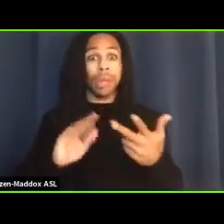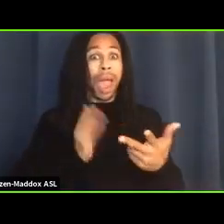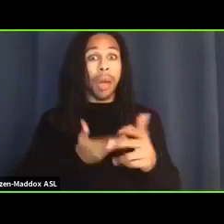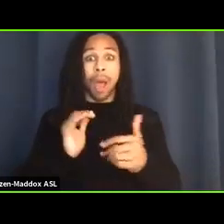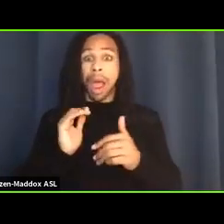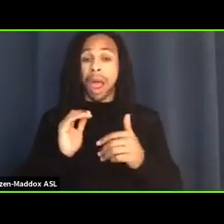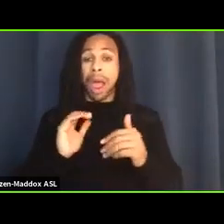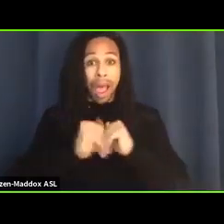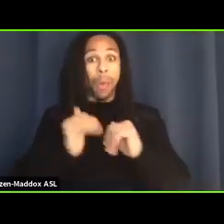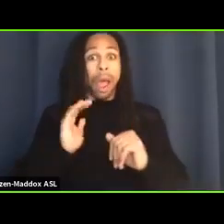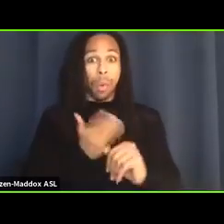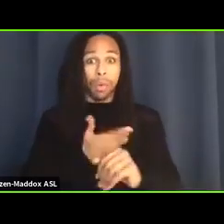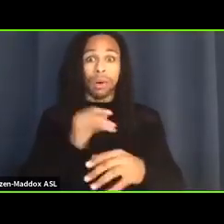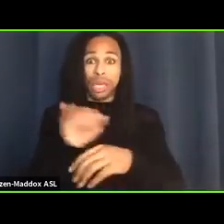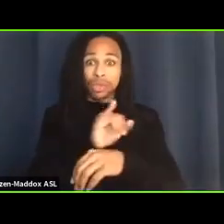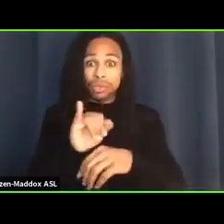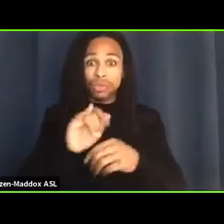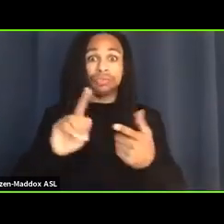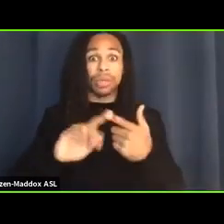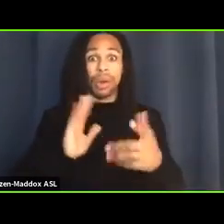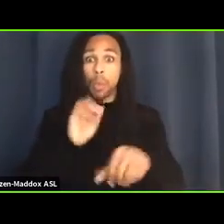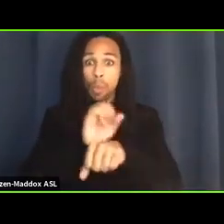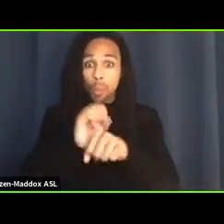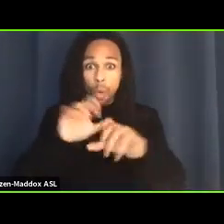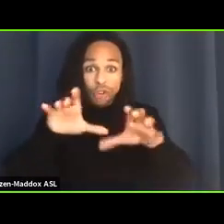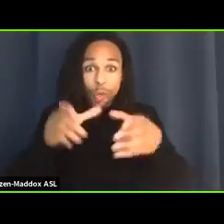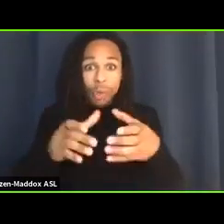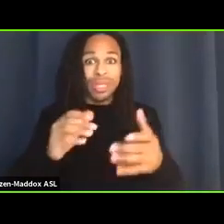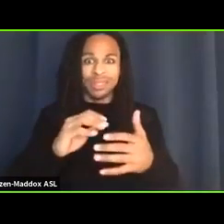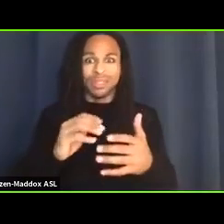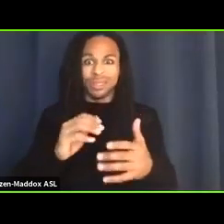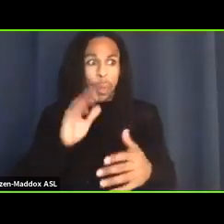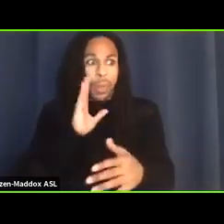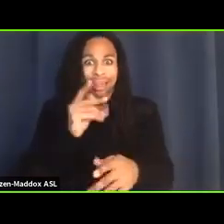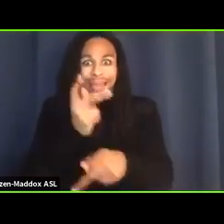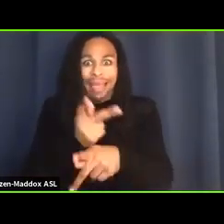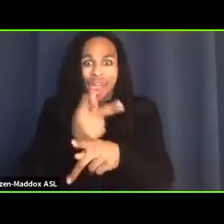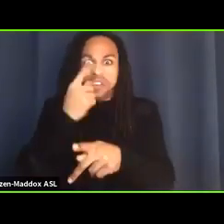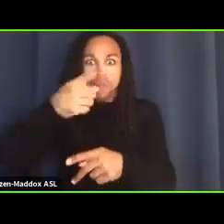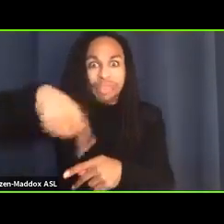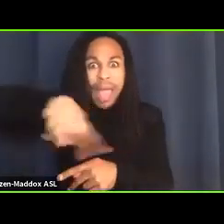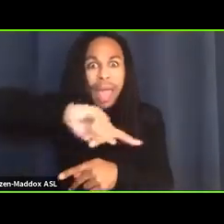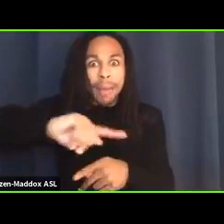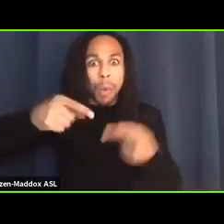as we think about the role that cultural workers and art educators and artists play as we look